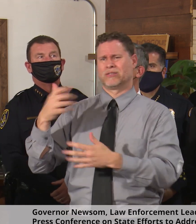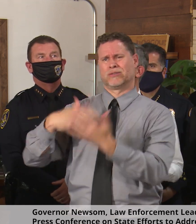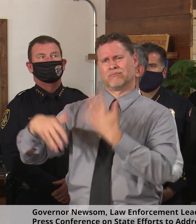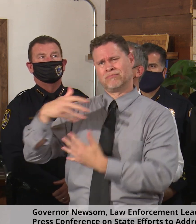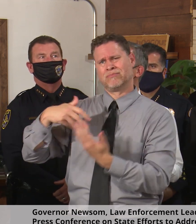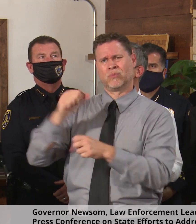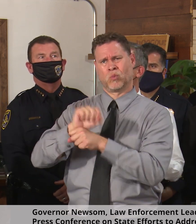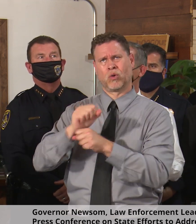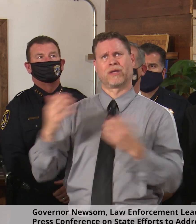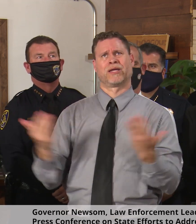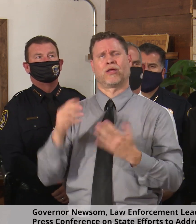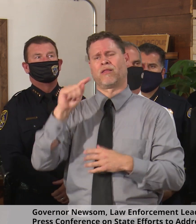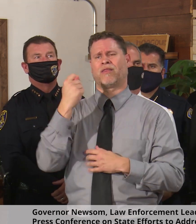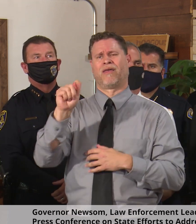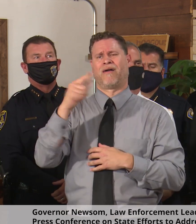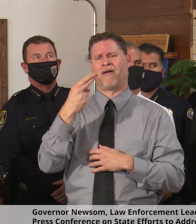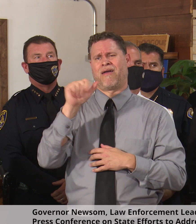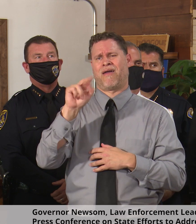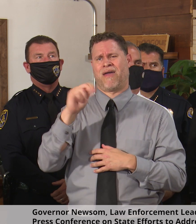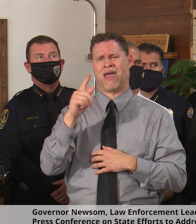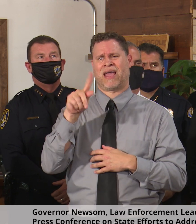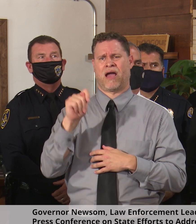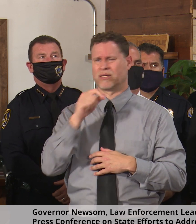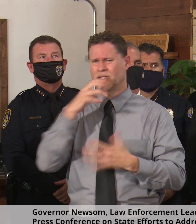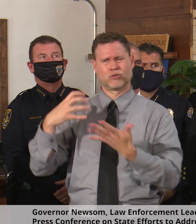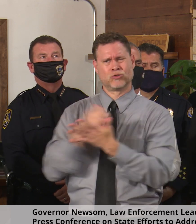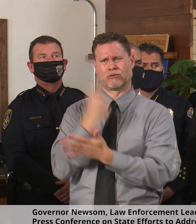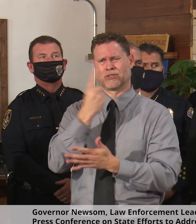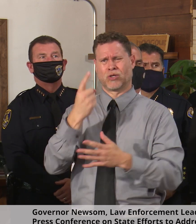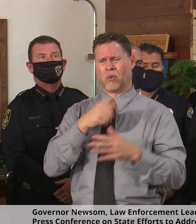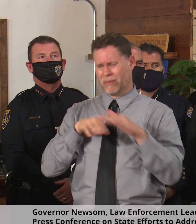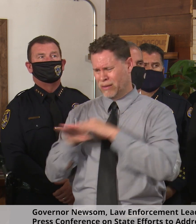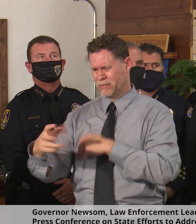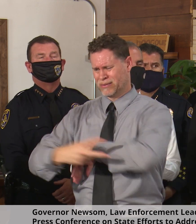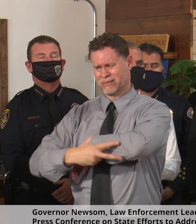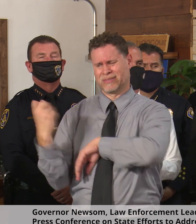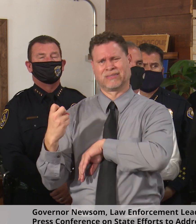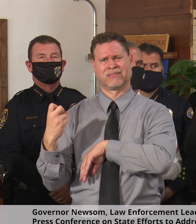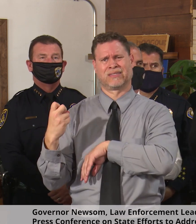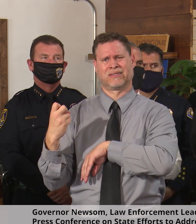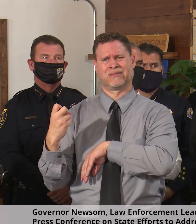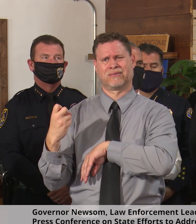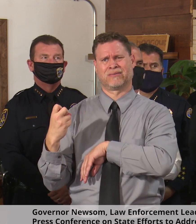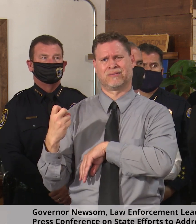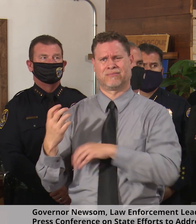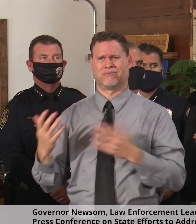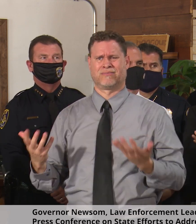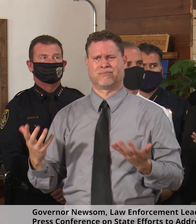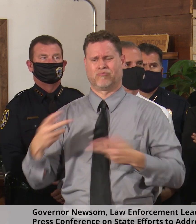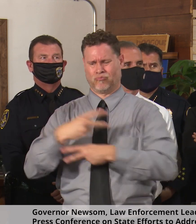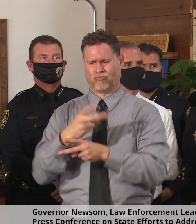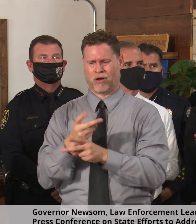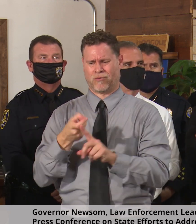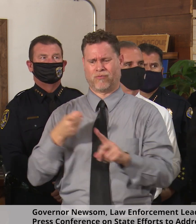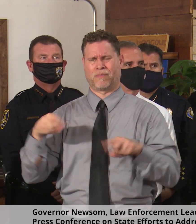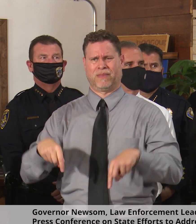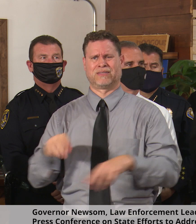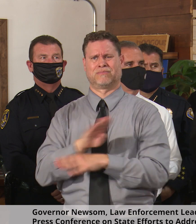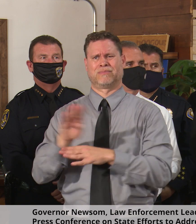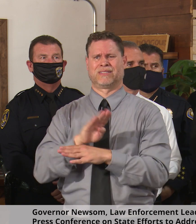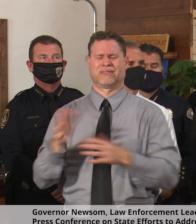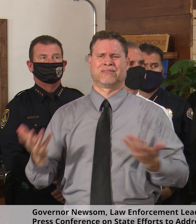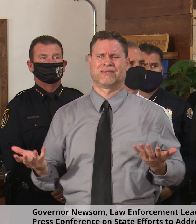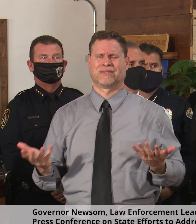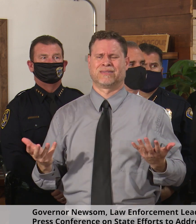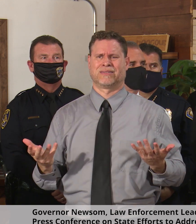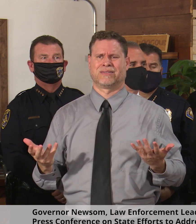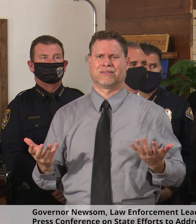business. She doesn't deserve that, someone to come in, steal product from this business, to